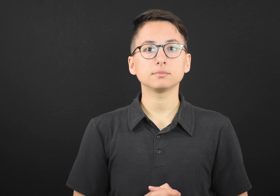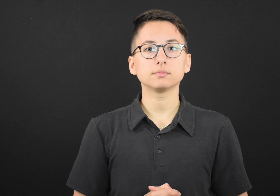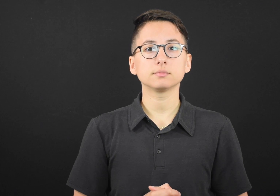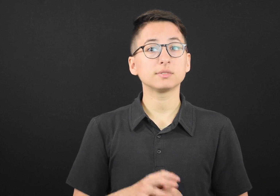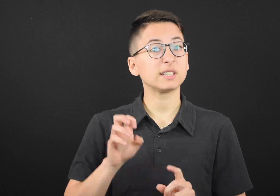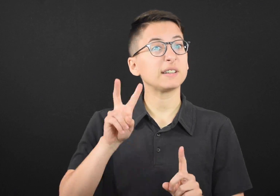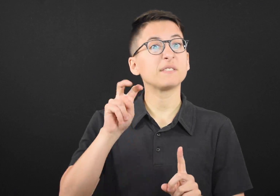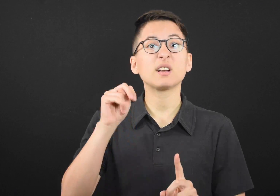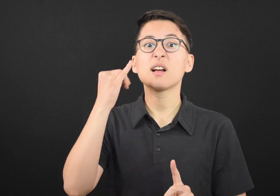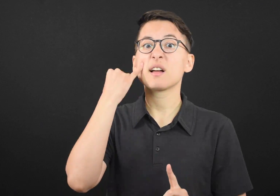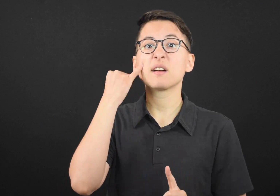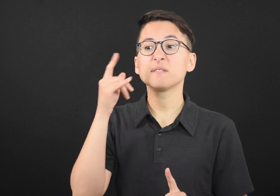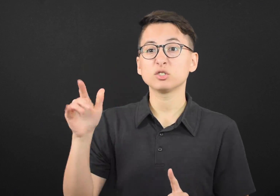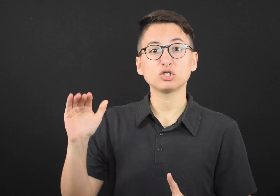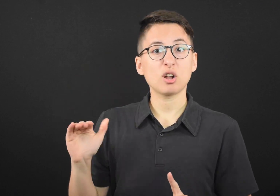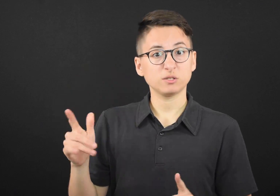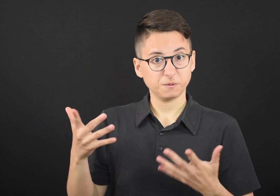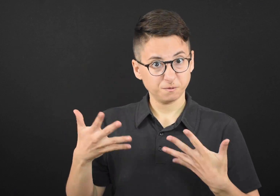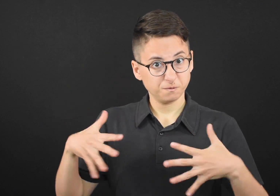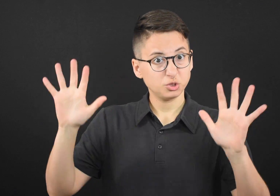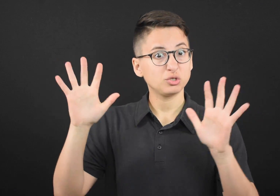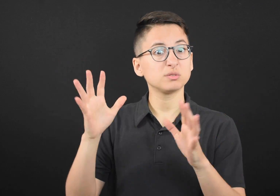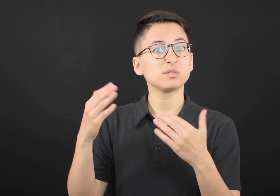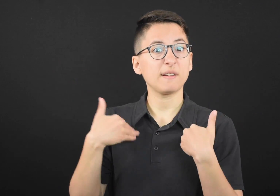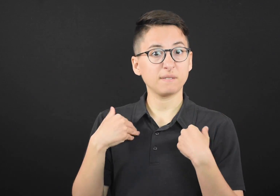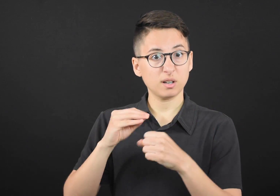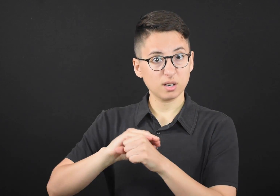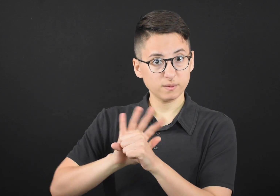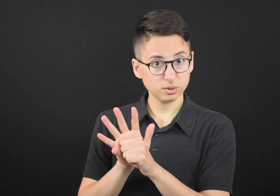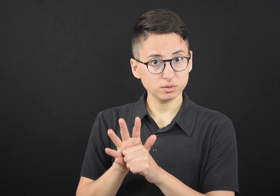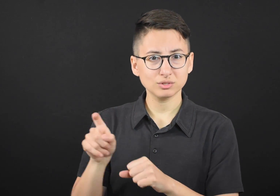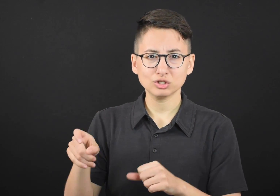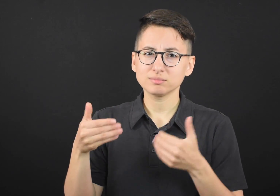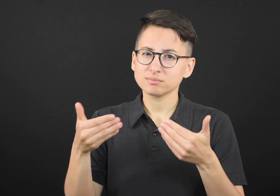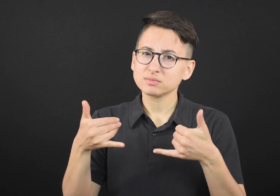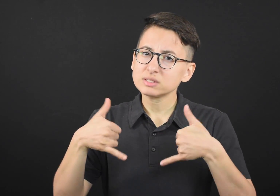Even if your child has already had COVID-19, they should still receive